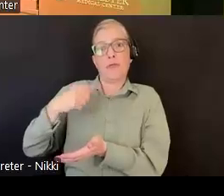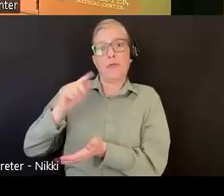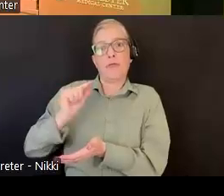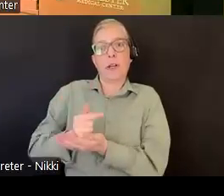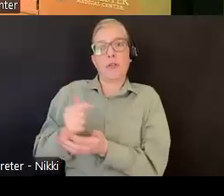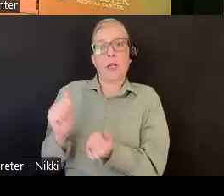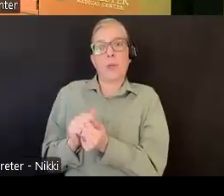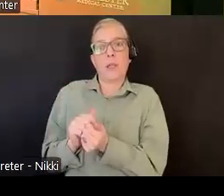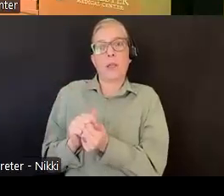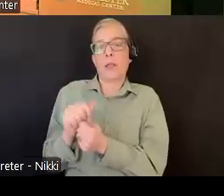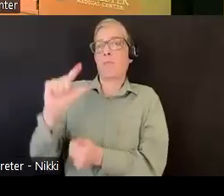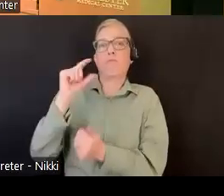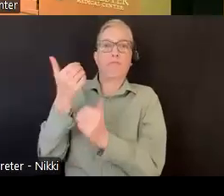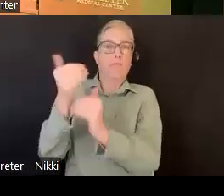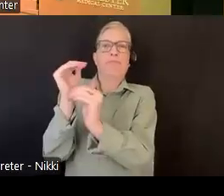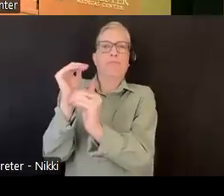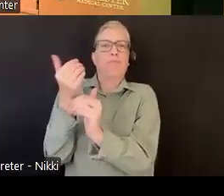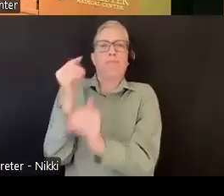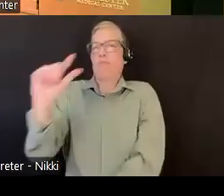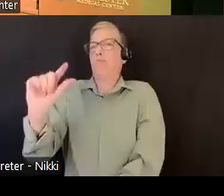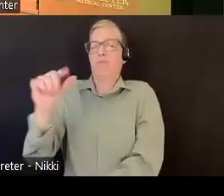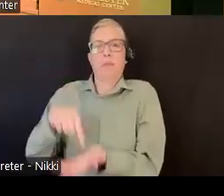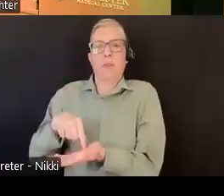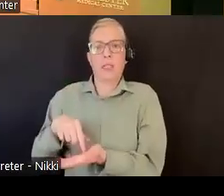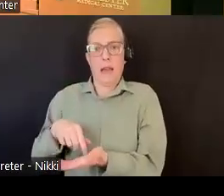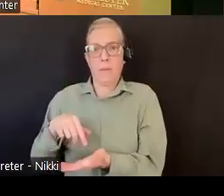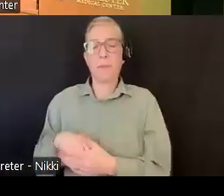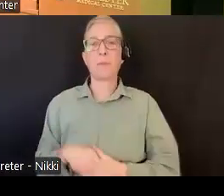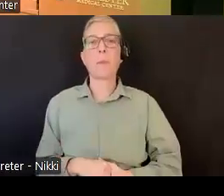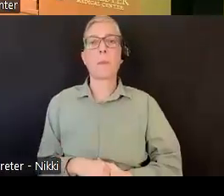huge thing. I talk to the fellows all the time. If you can go to your state school, if you can get a